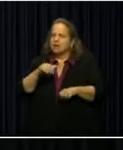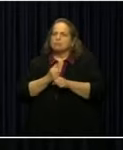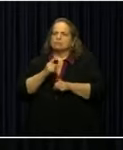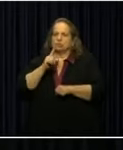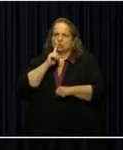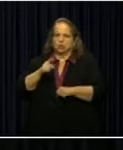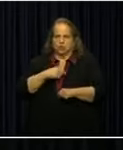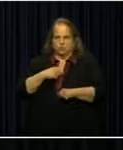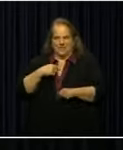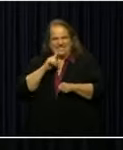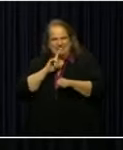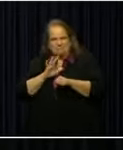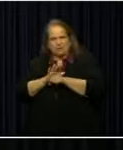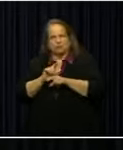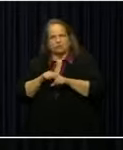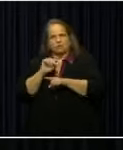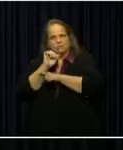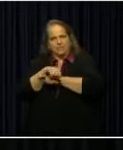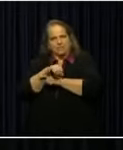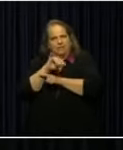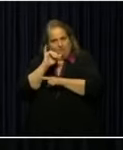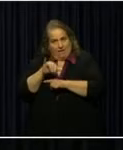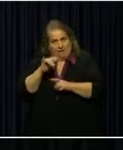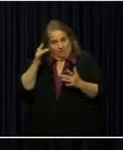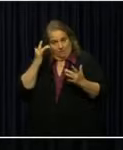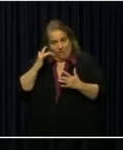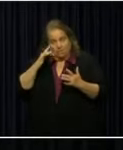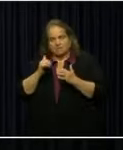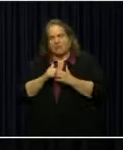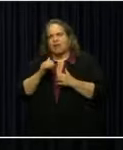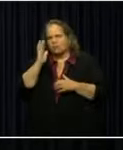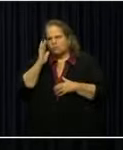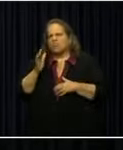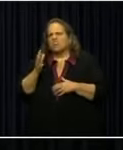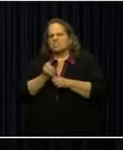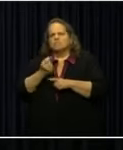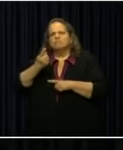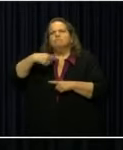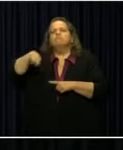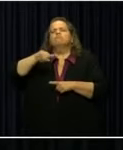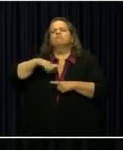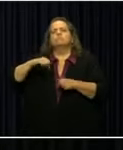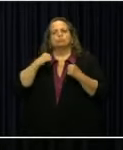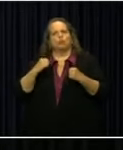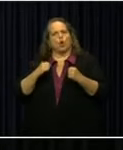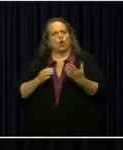THAT WE ARE IN. THE MOMENT WE STOP DOING THESE